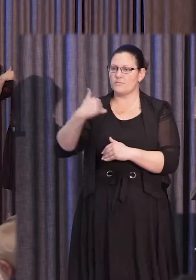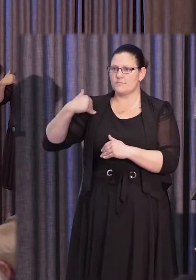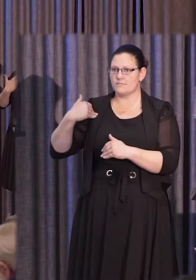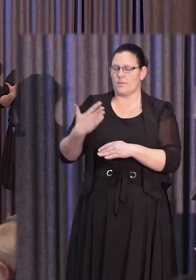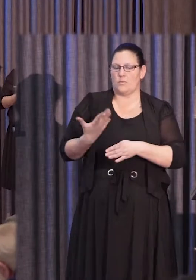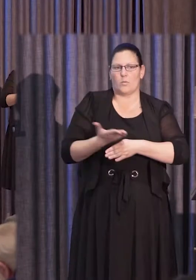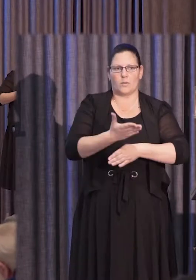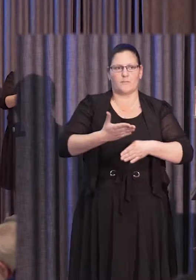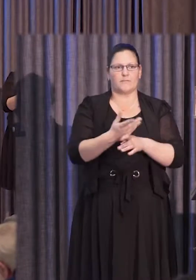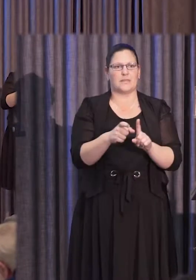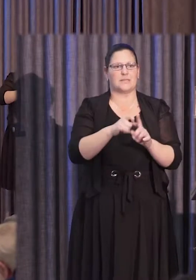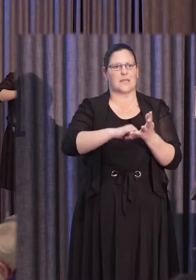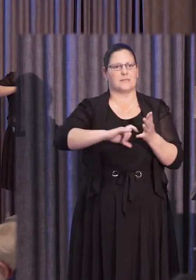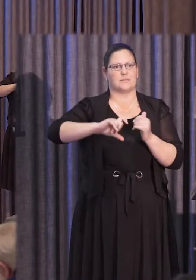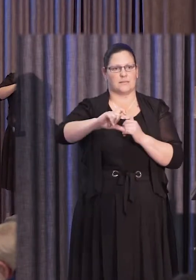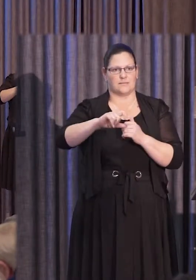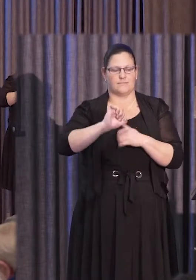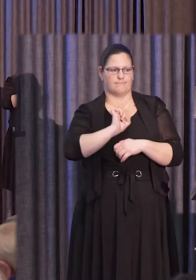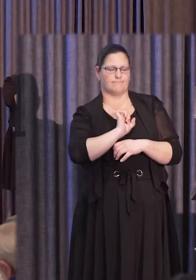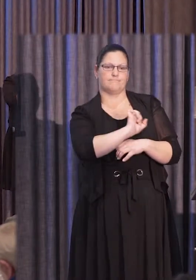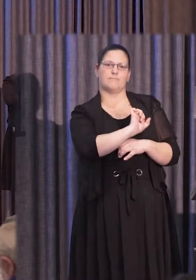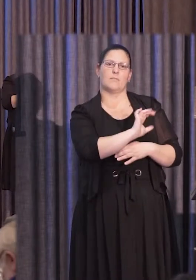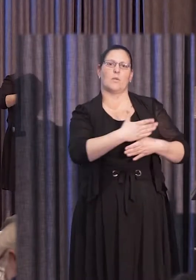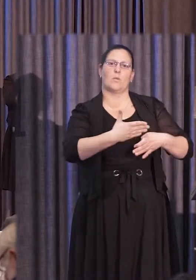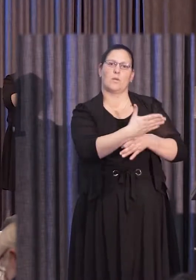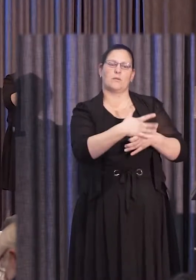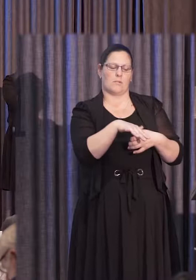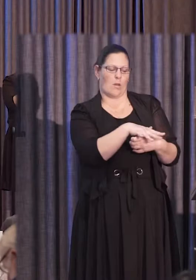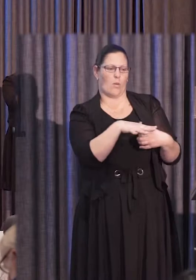Commission, where I've been in local operation and also in their policy division.